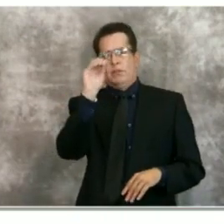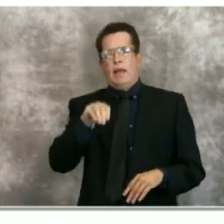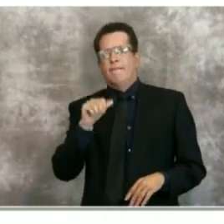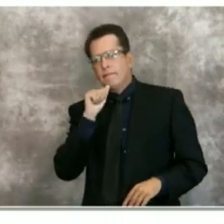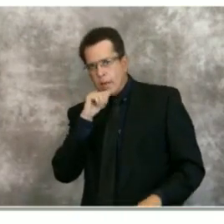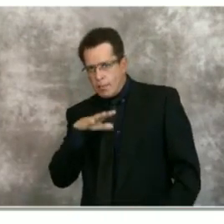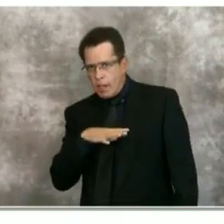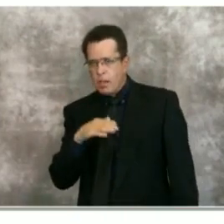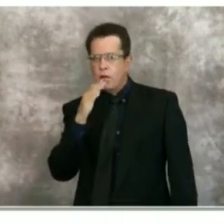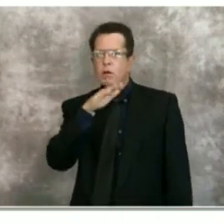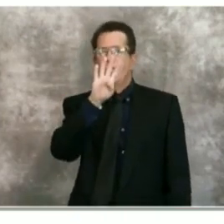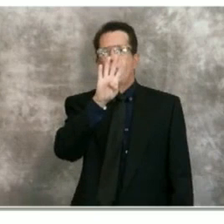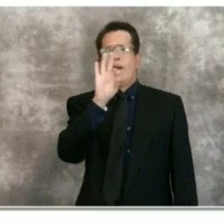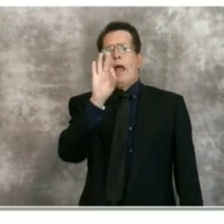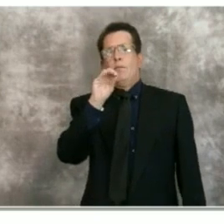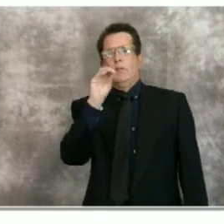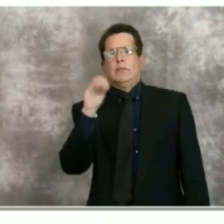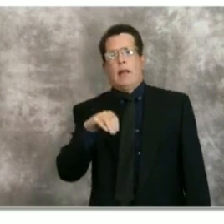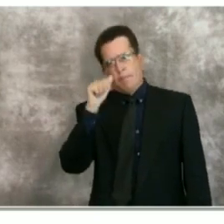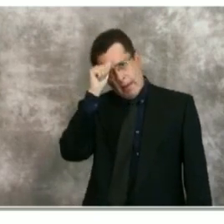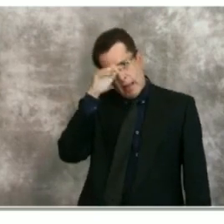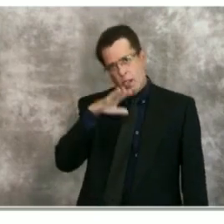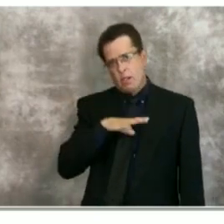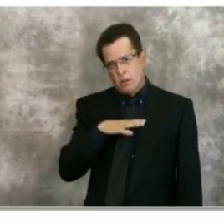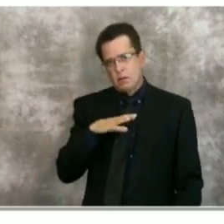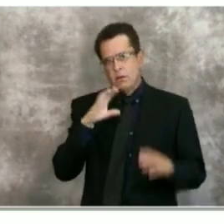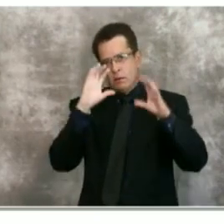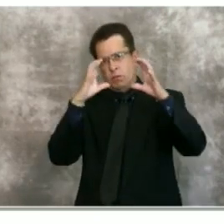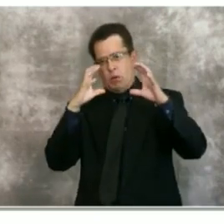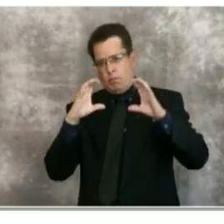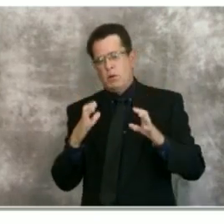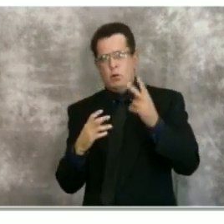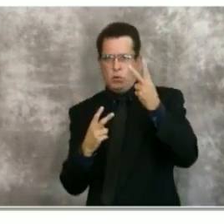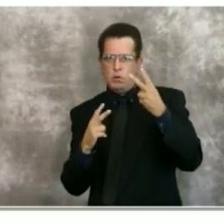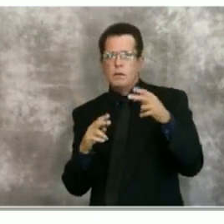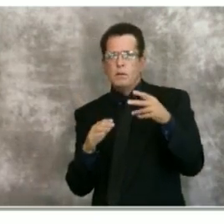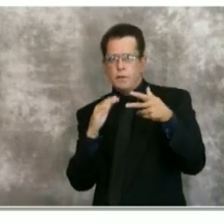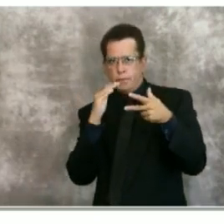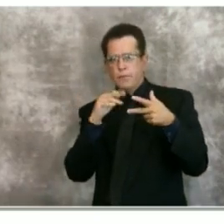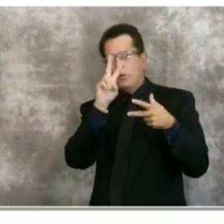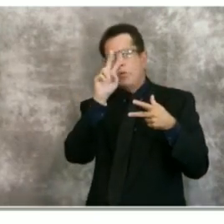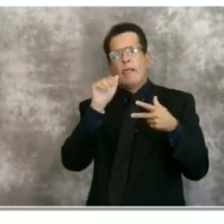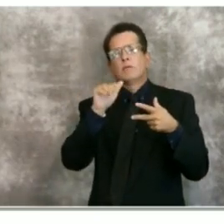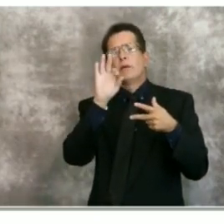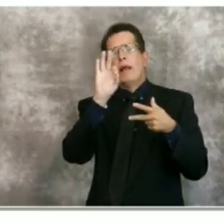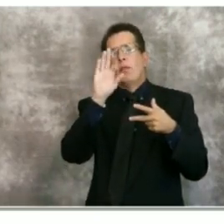ABOUT 50% SINCE THE BEGINNING OF THE PANDEMIC. 51% OF THE TOTAL NUMBER OF CASES ARE